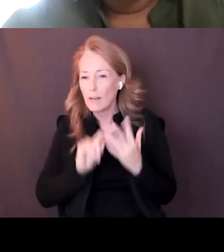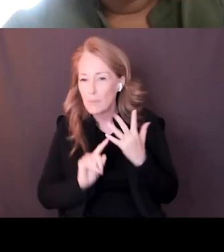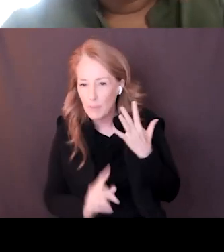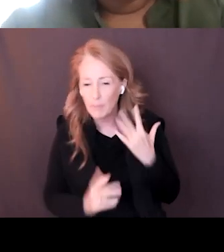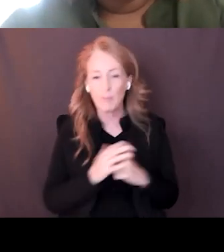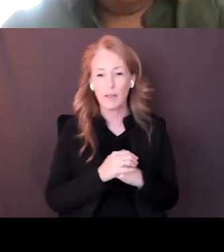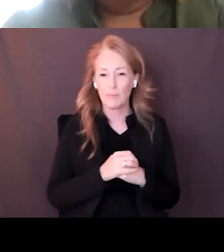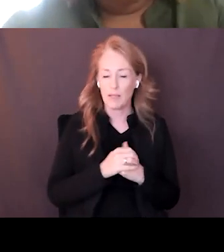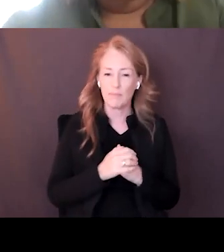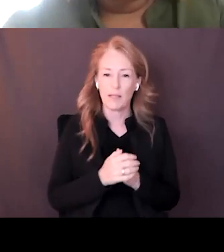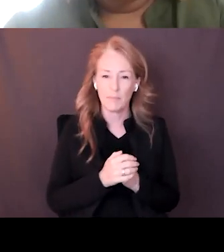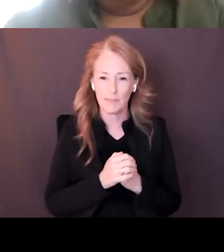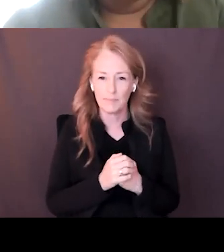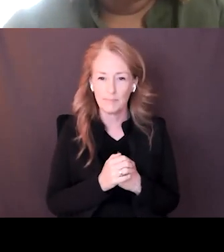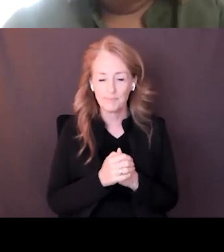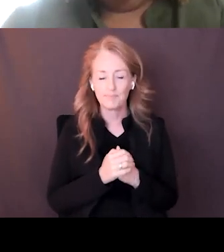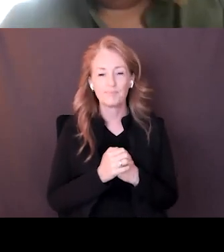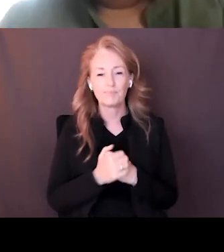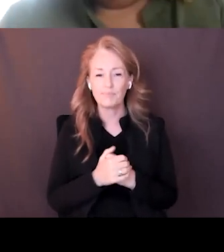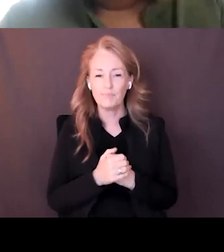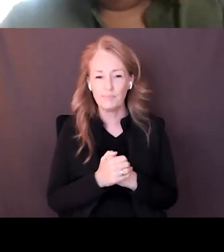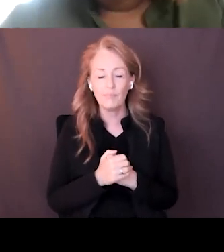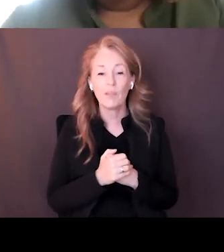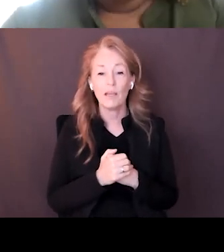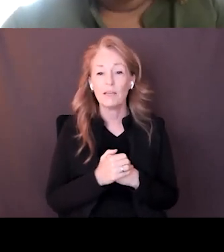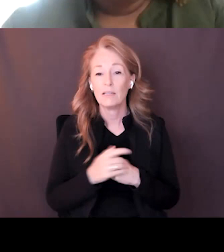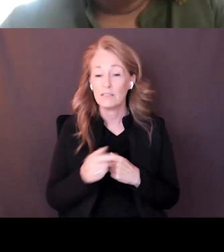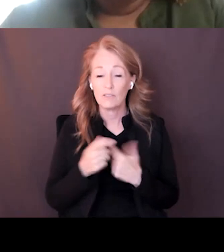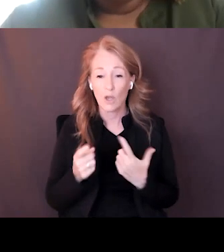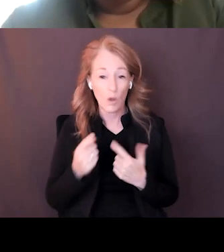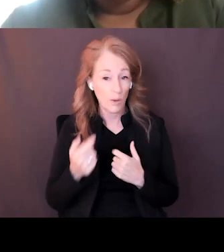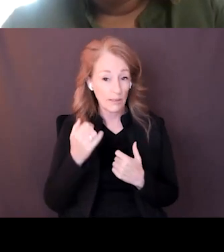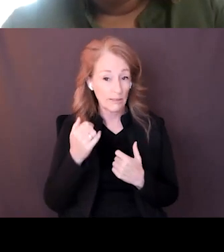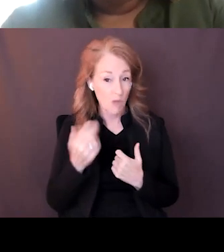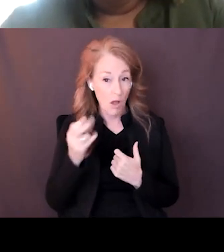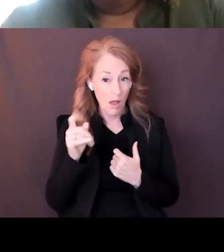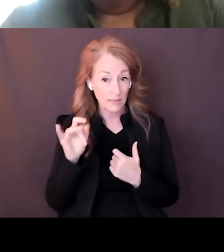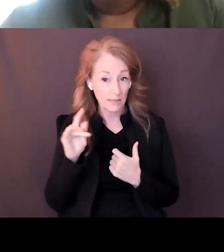SEAT AND WHETHER OR NOT I WAS SUCCESSFUL, BUT YOU GET IT.